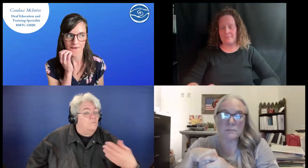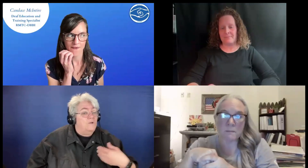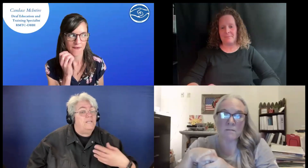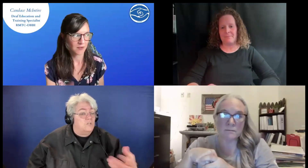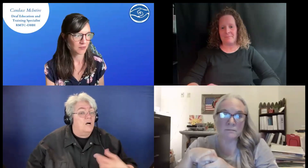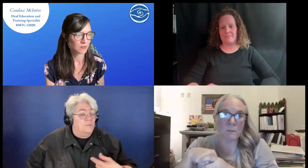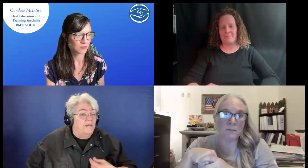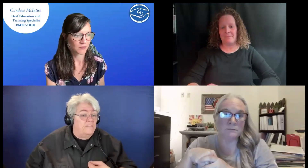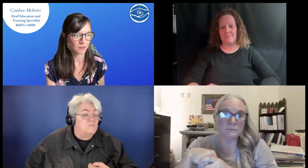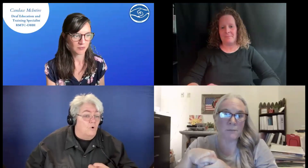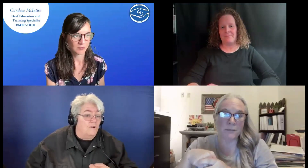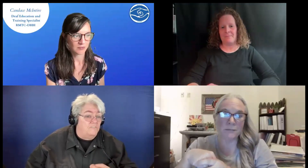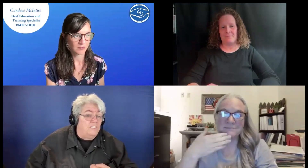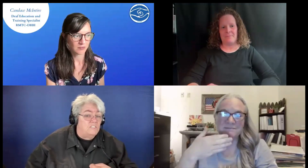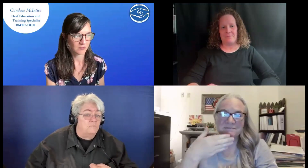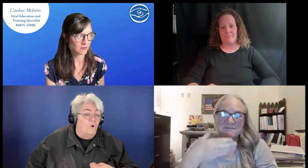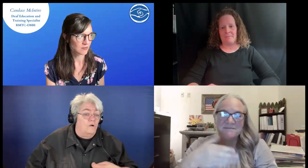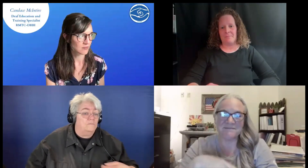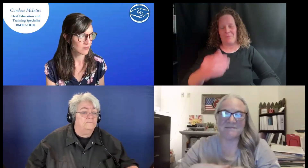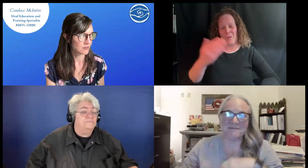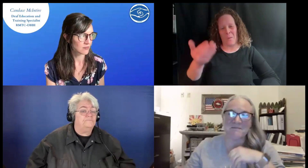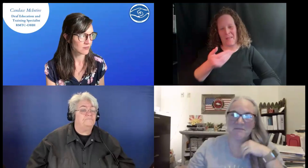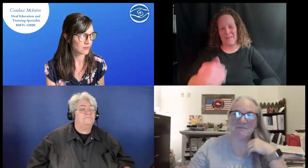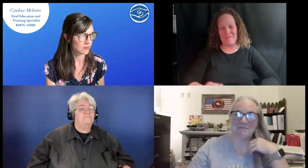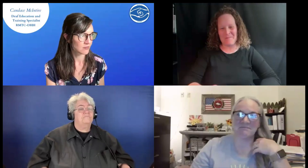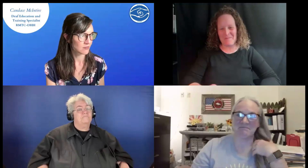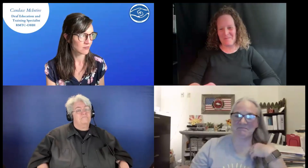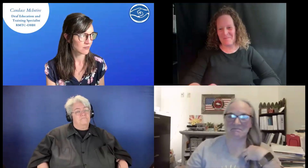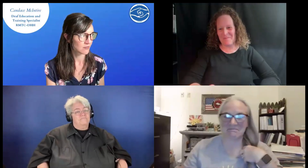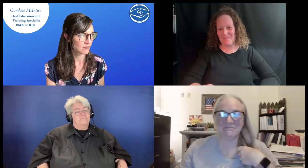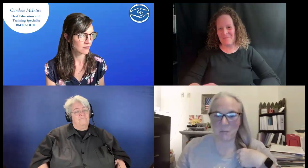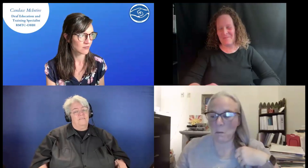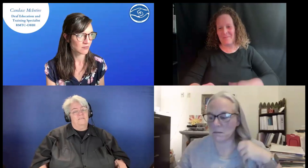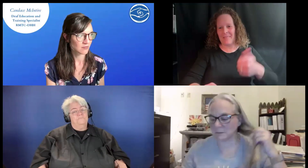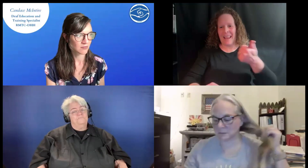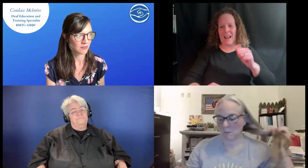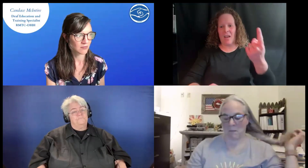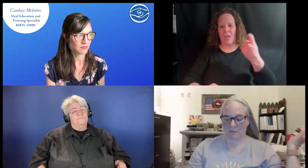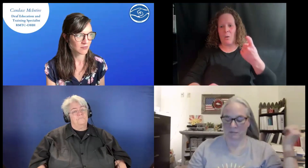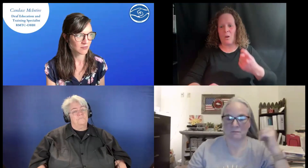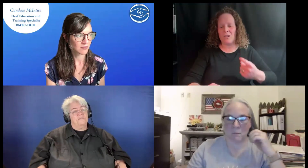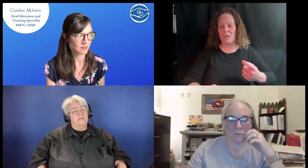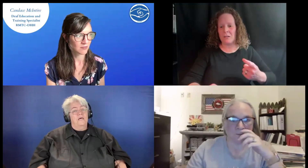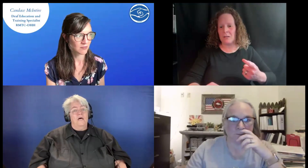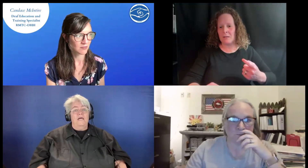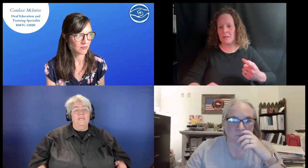and we can talk about this more if you need support.